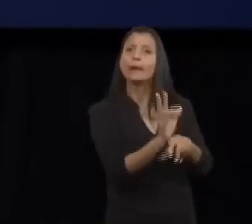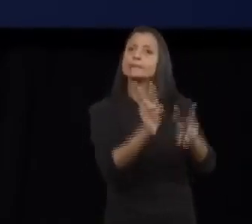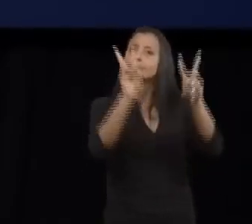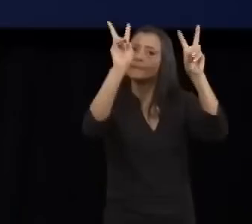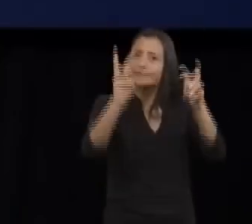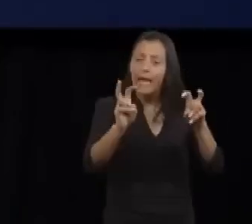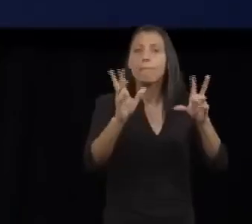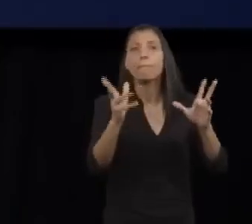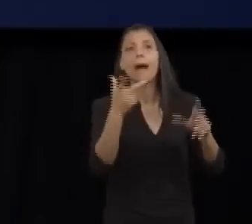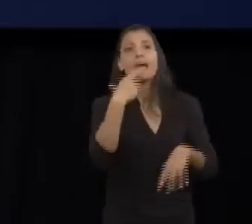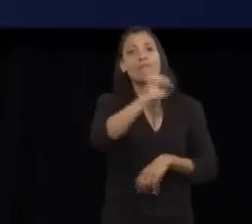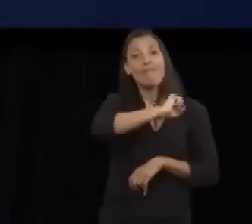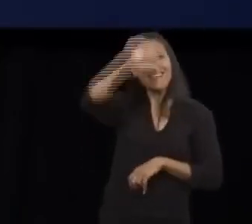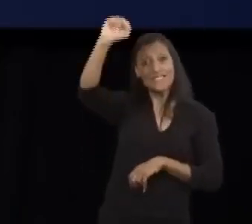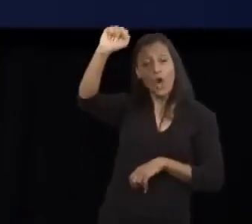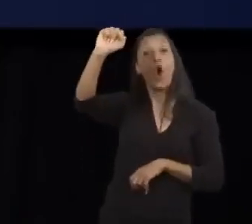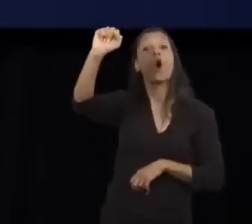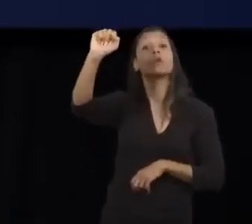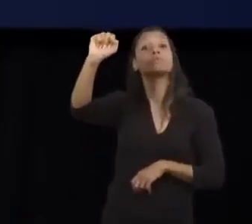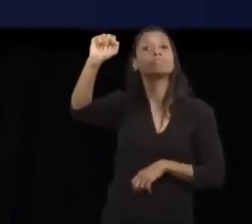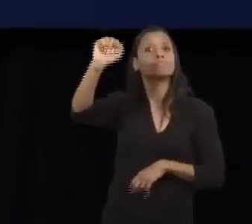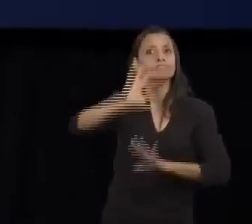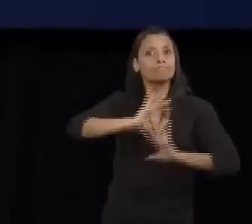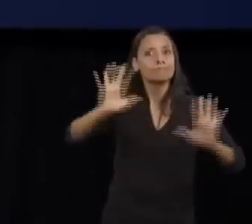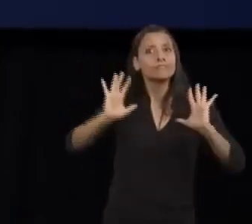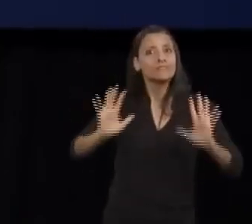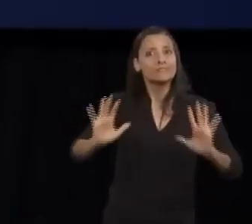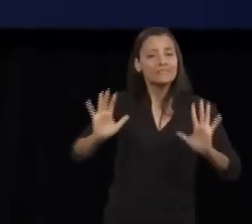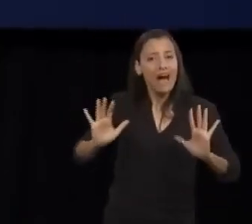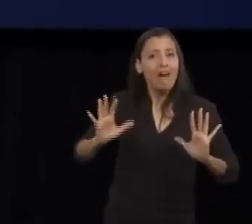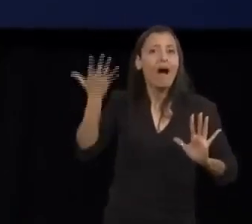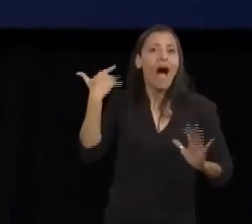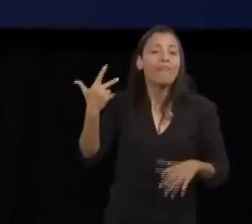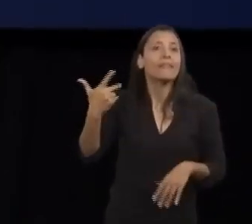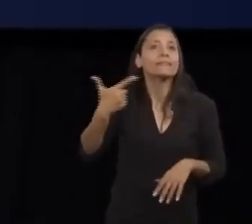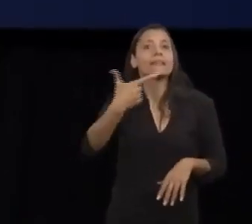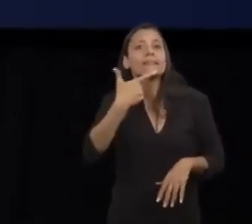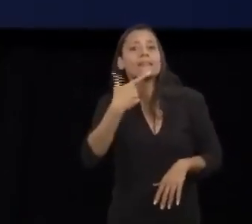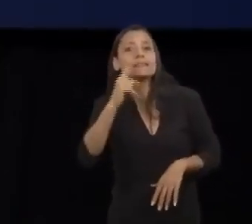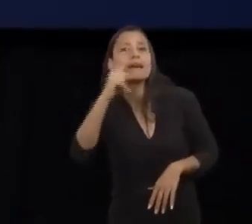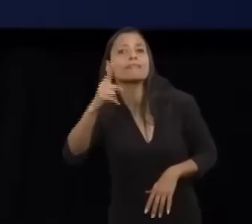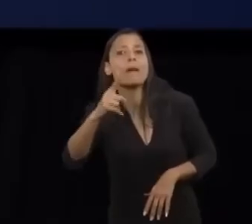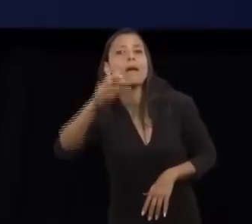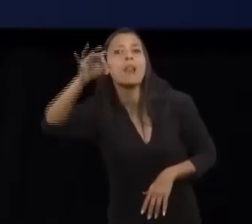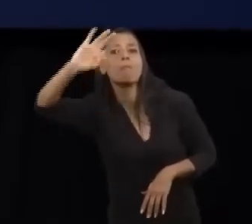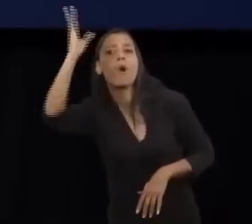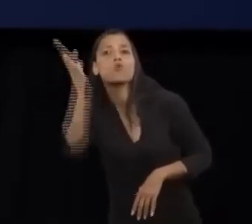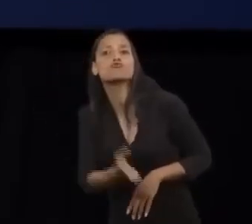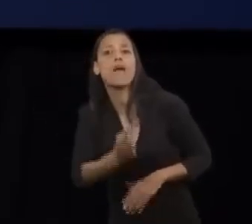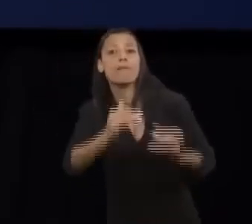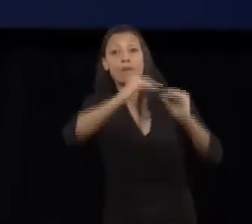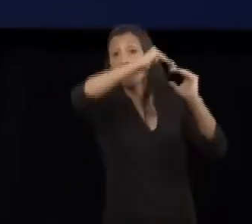the inflation rate stopped running from levels of 17,000% to levels of 20%.